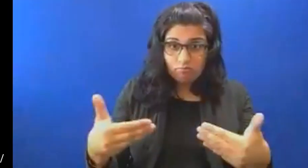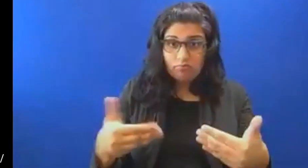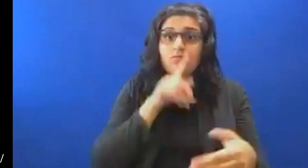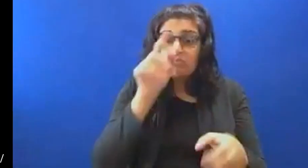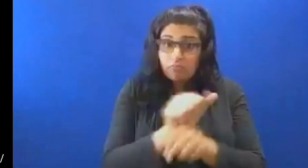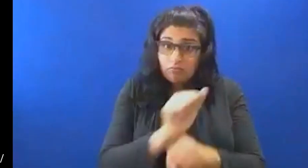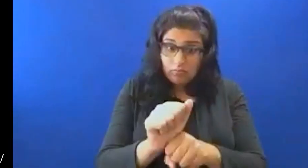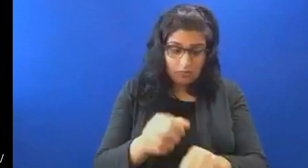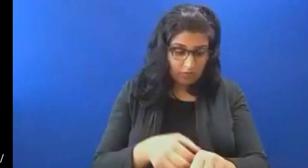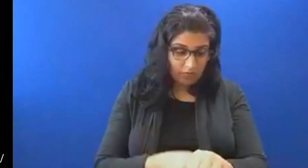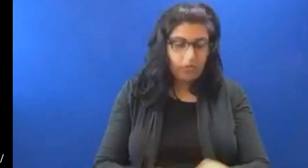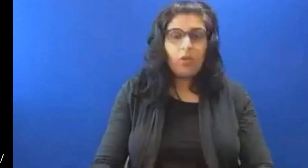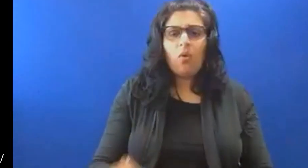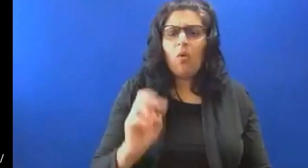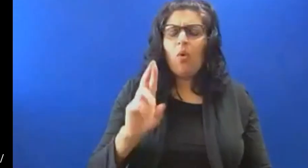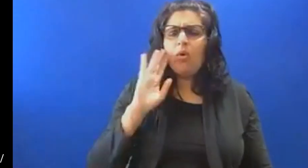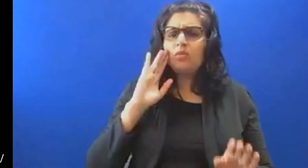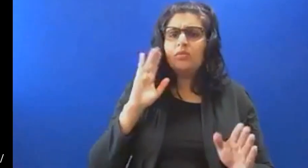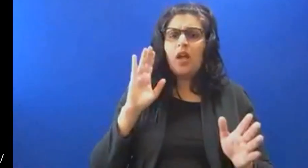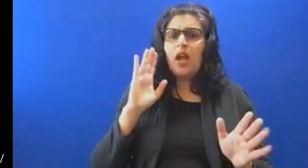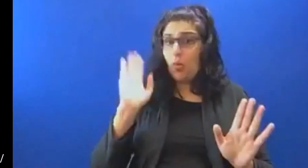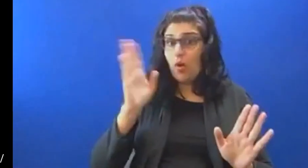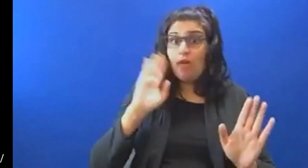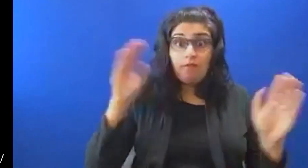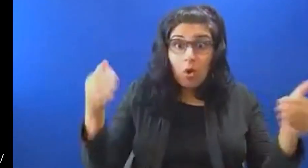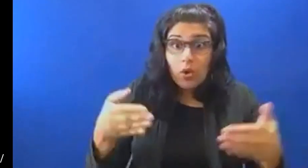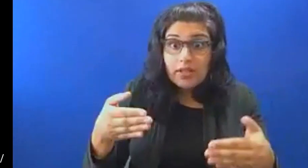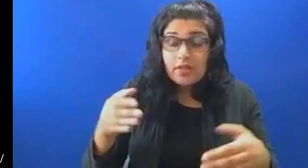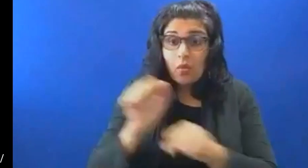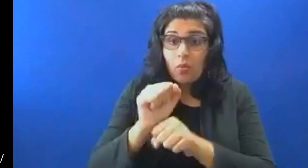Are you going to focus on making your workplace accessible to disabled people?